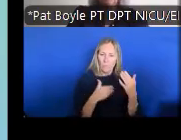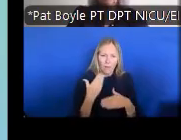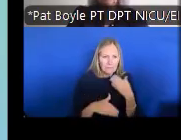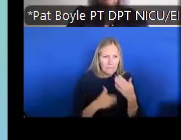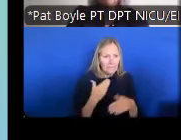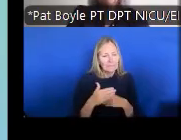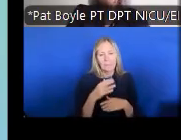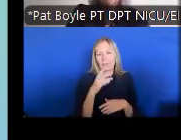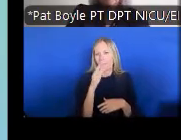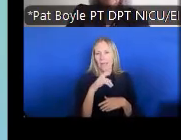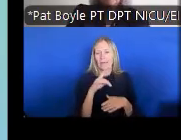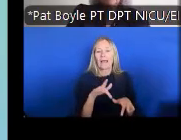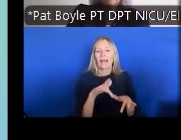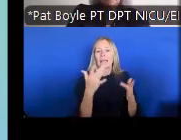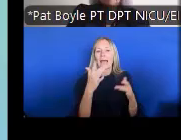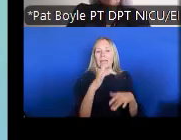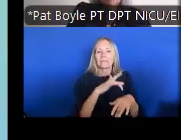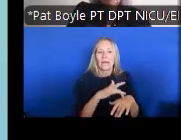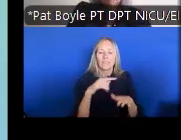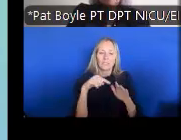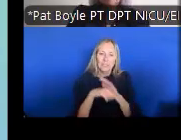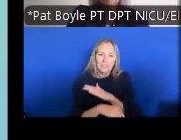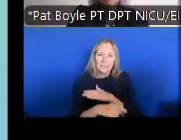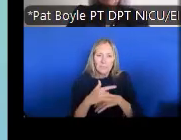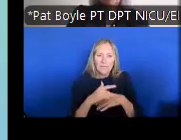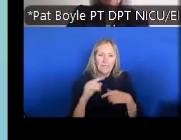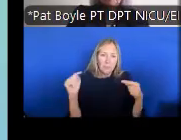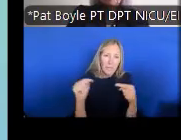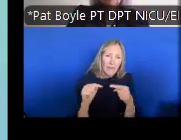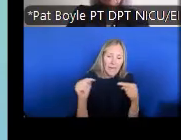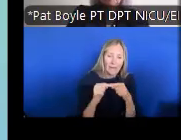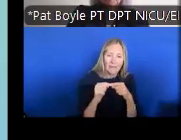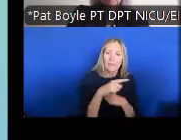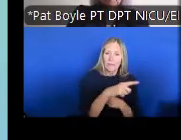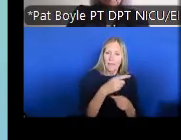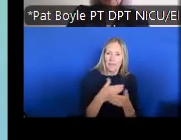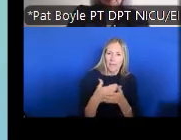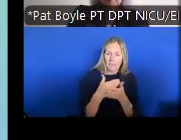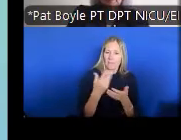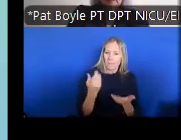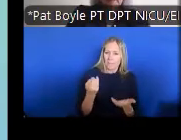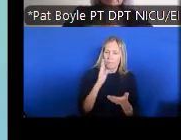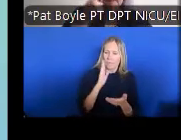pain, and they utilize touch as they move around and against the